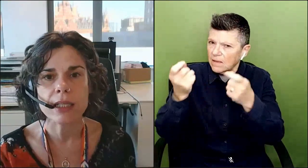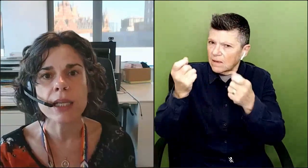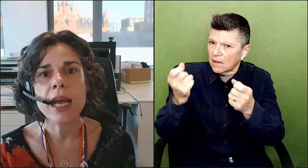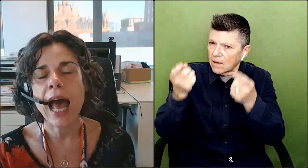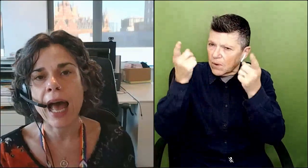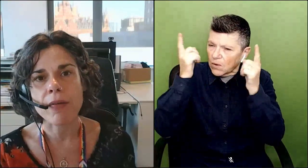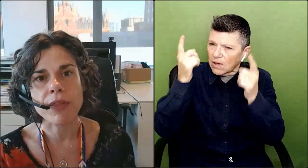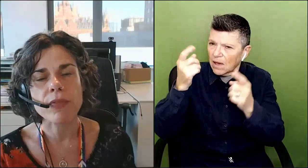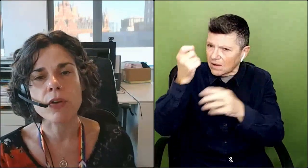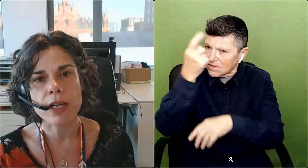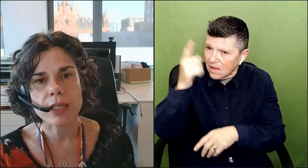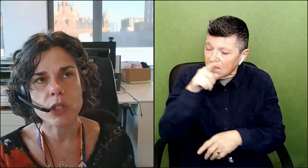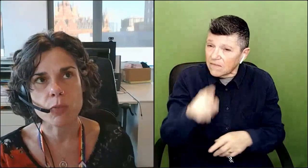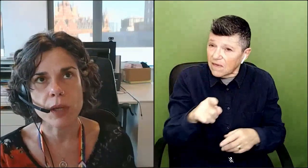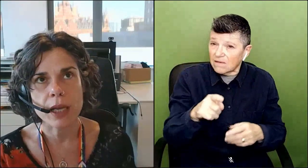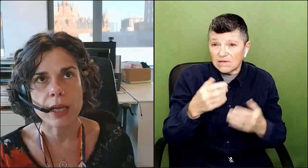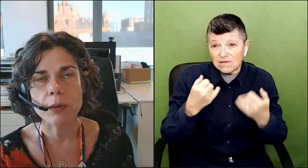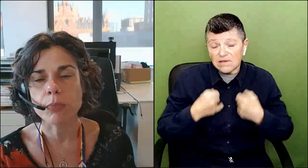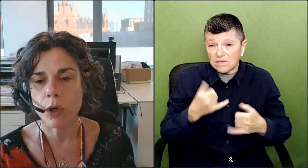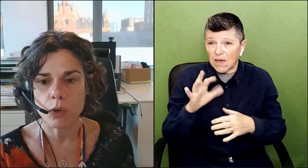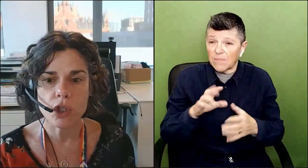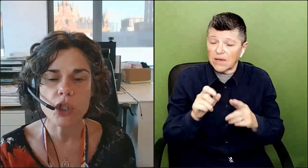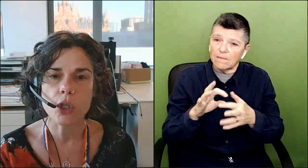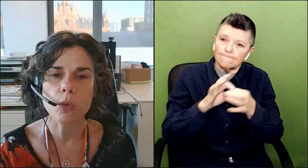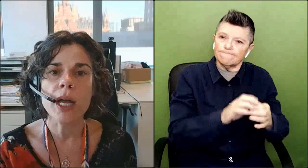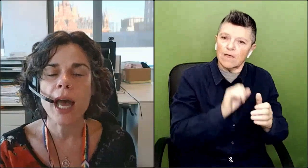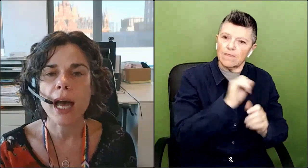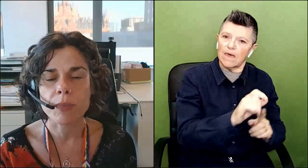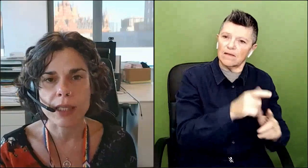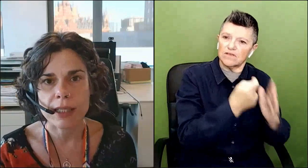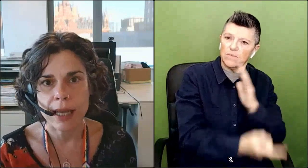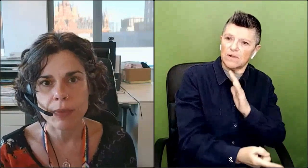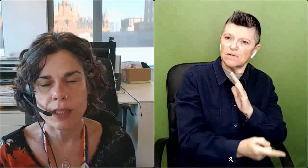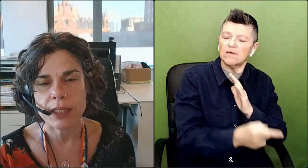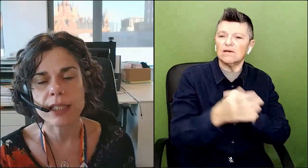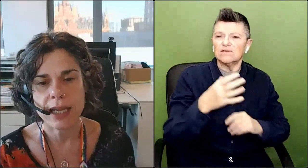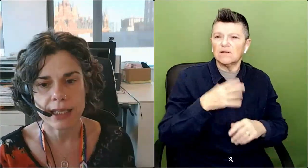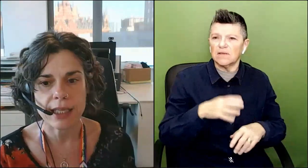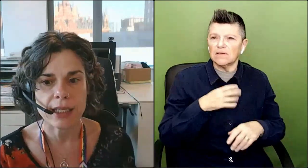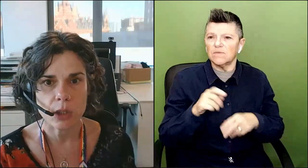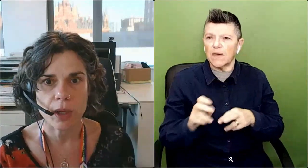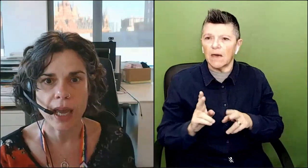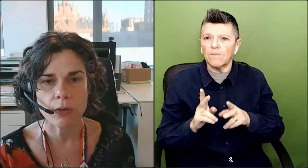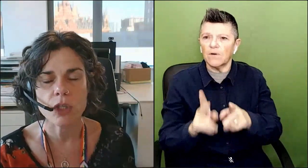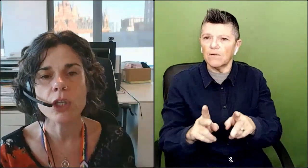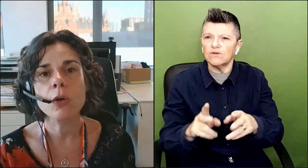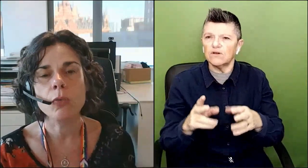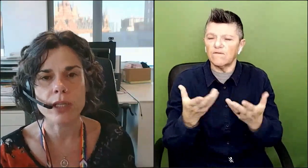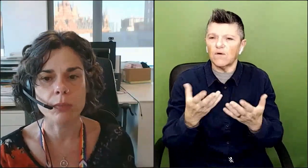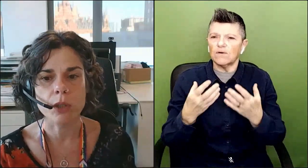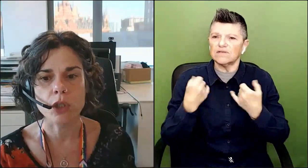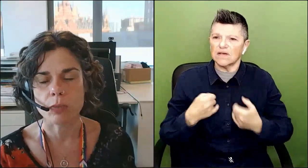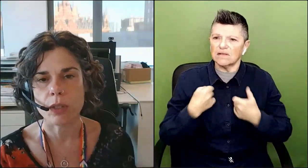and that there needs to be an approach to sickness absence that takes into account reasonable